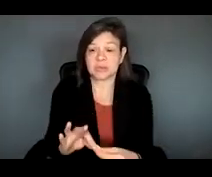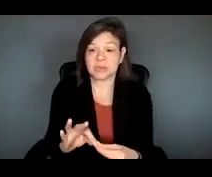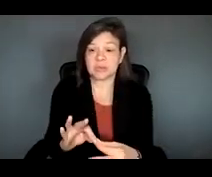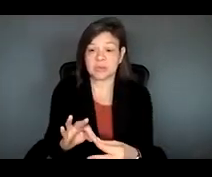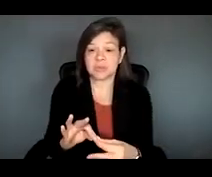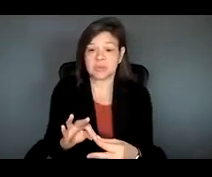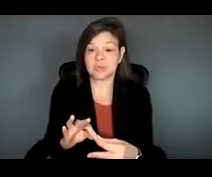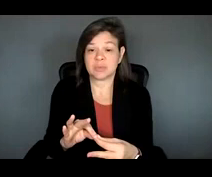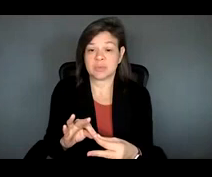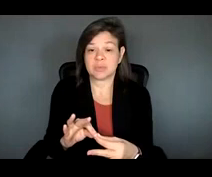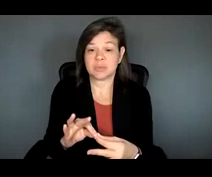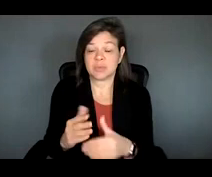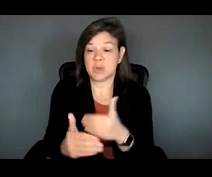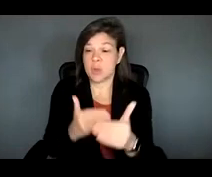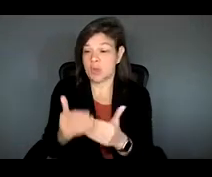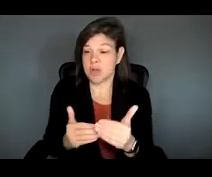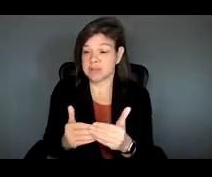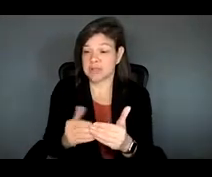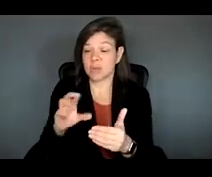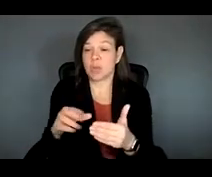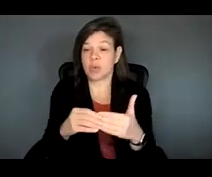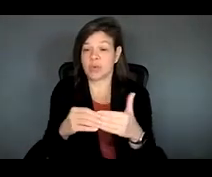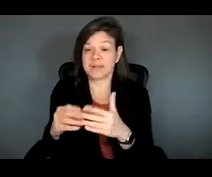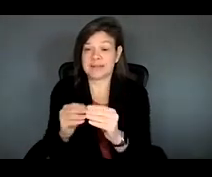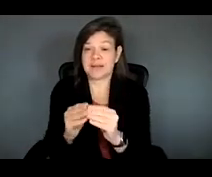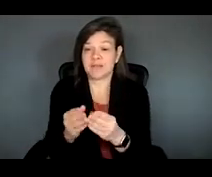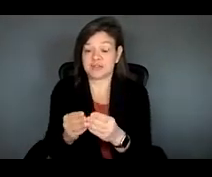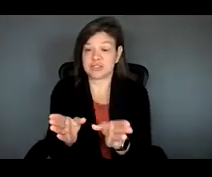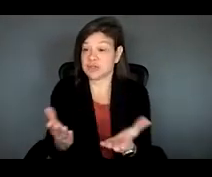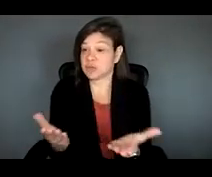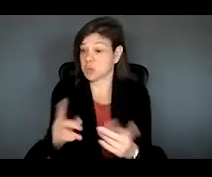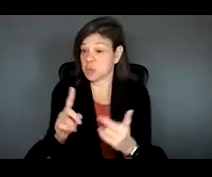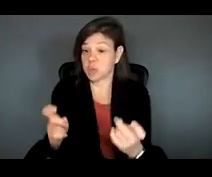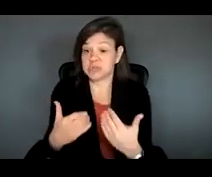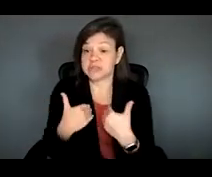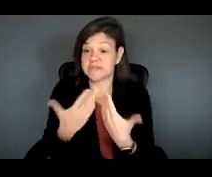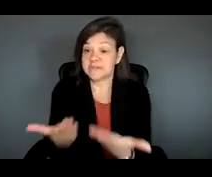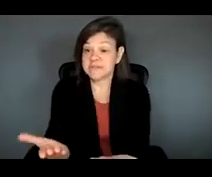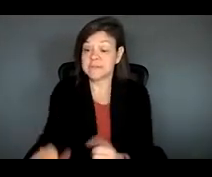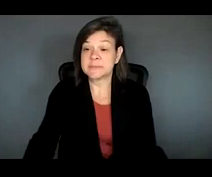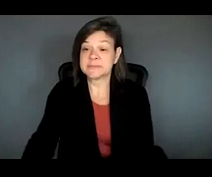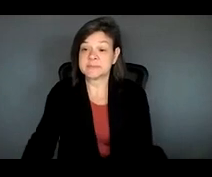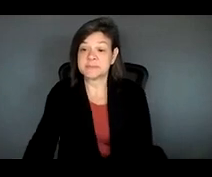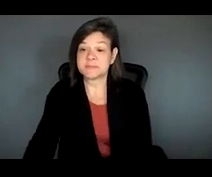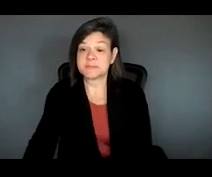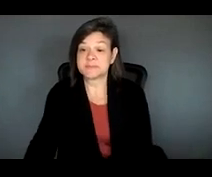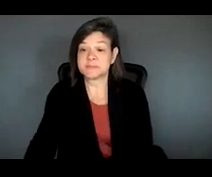the process or the LEAD Conference in general.